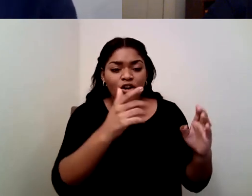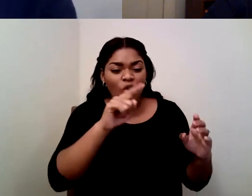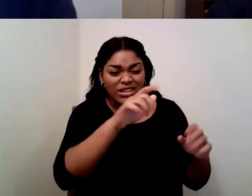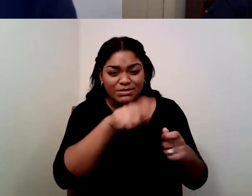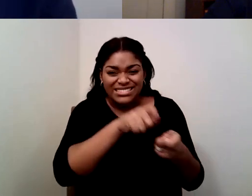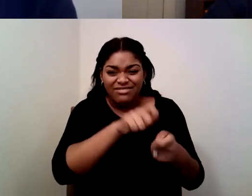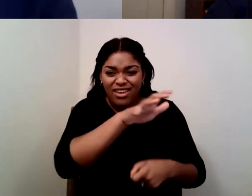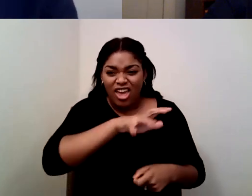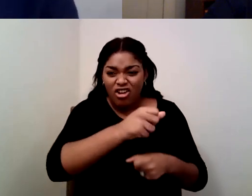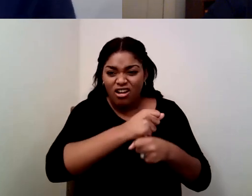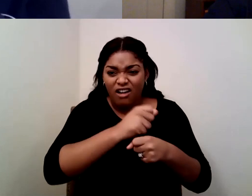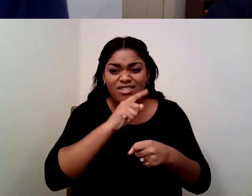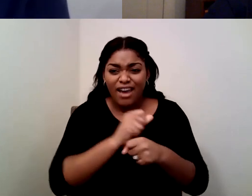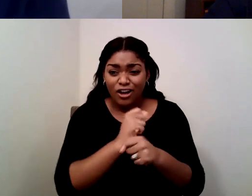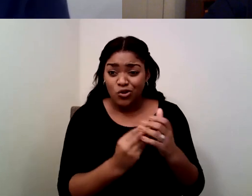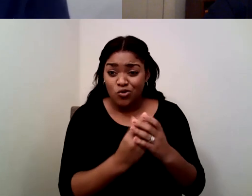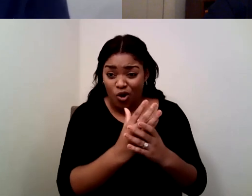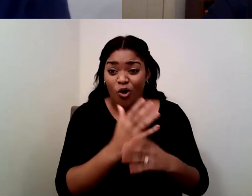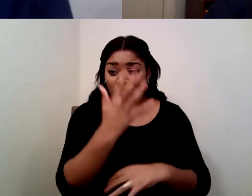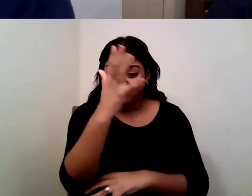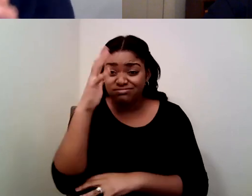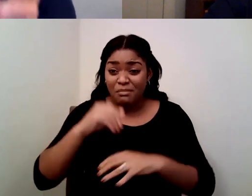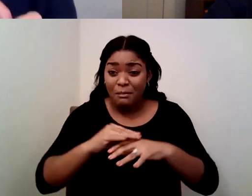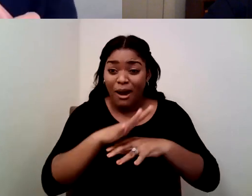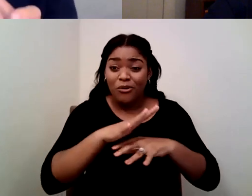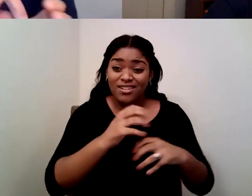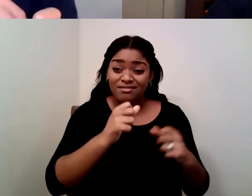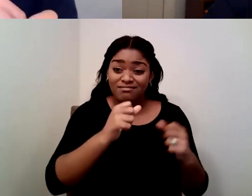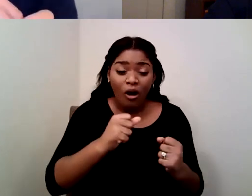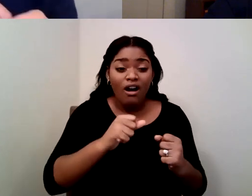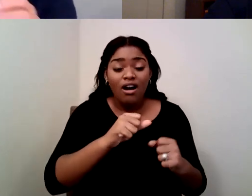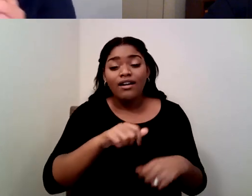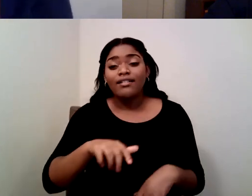where coffee is growing in mountainous areas, in Latin America and Central America,